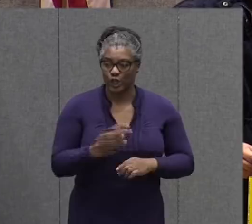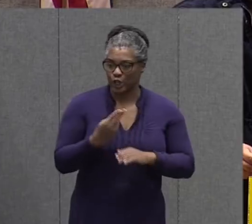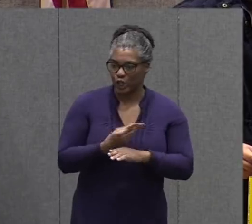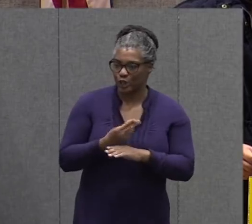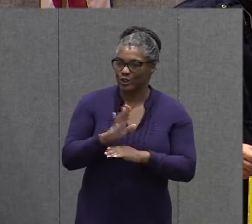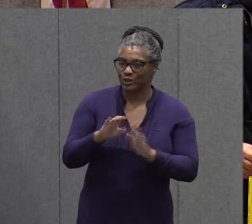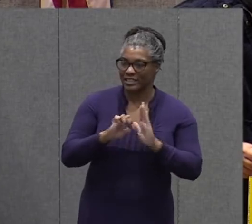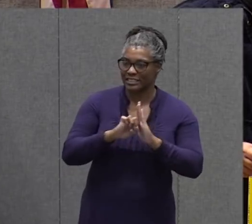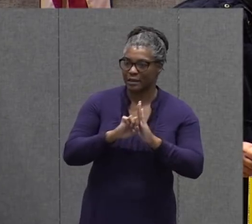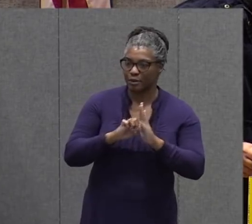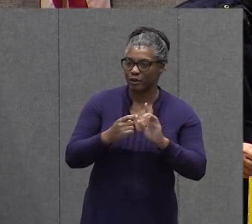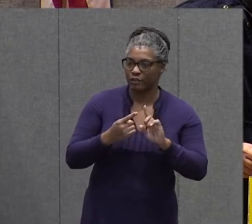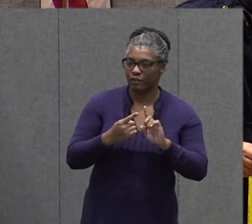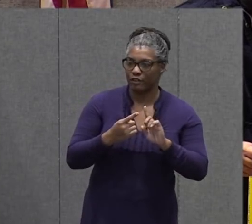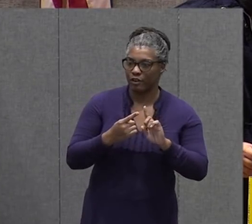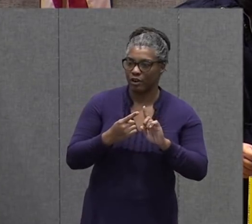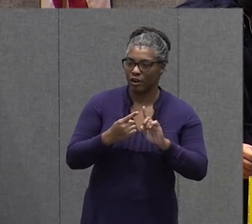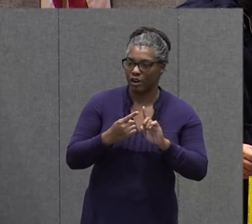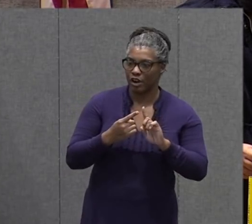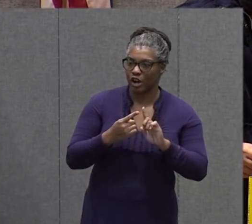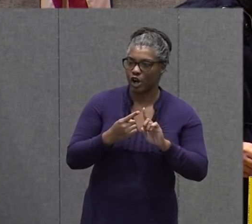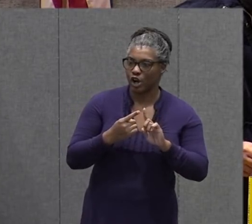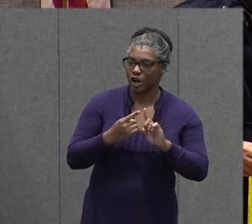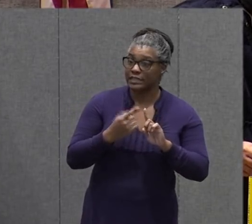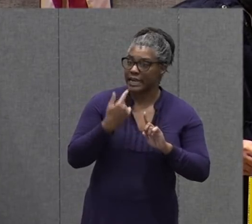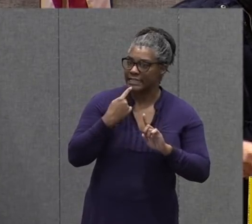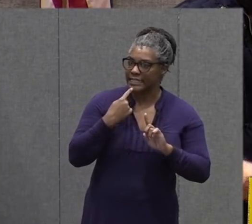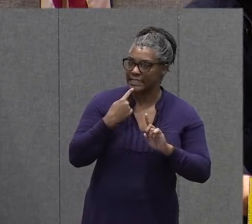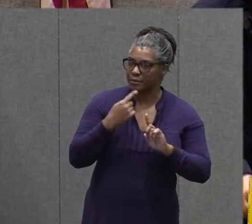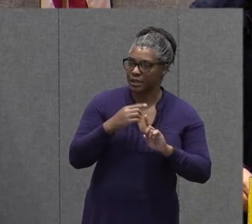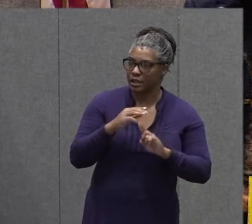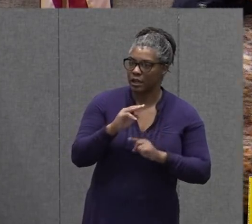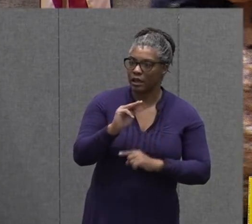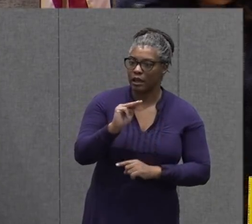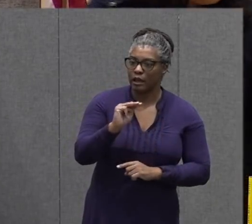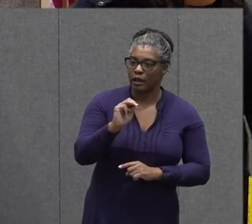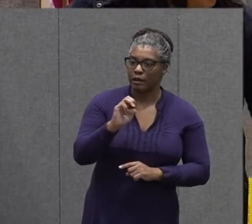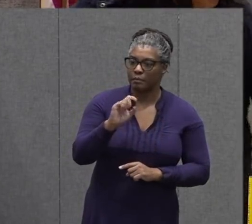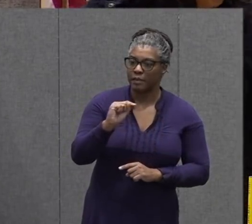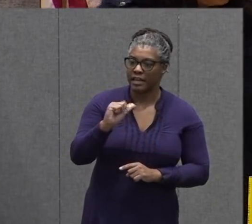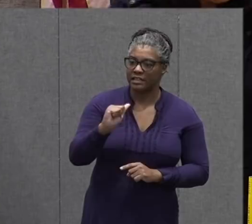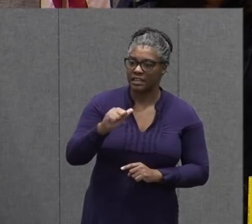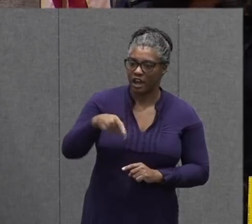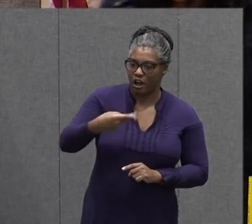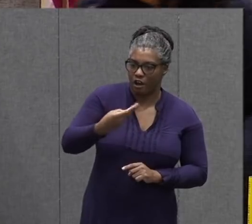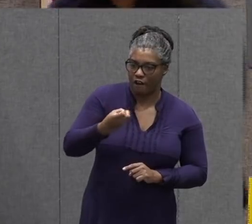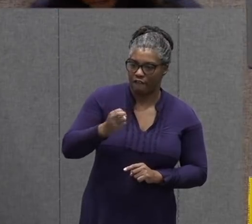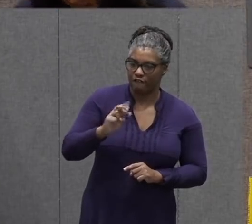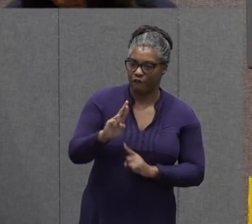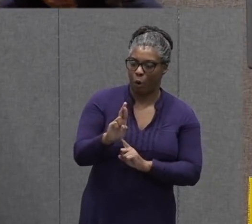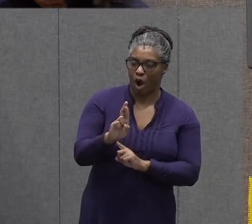[Miss Martindale] Because I miss my classroom. I really miss my students. I miss the craziness of it.